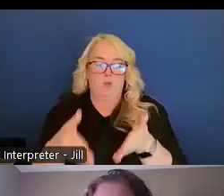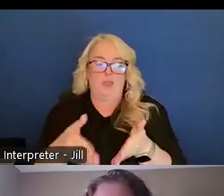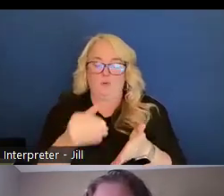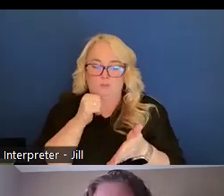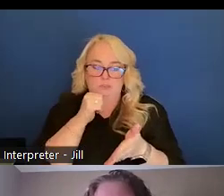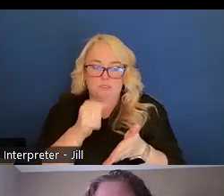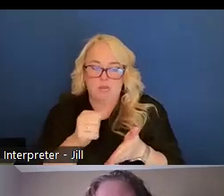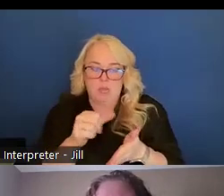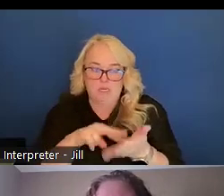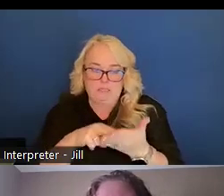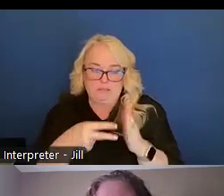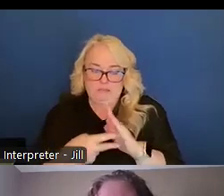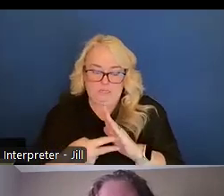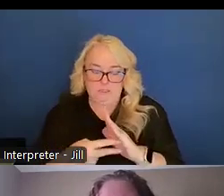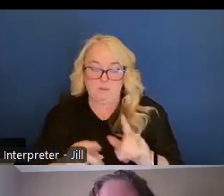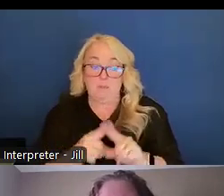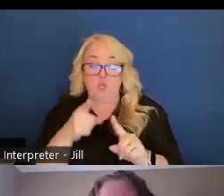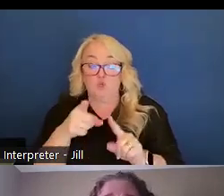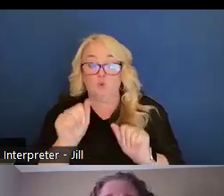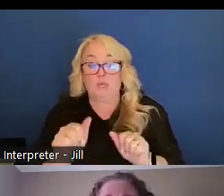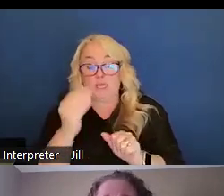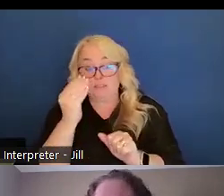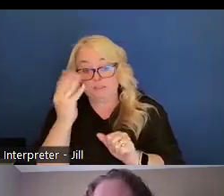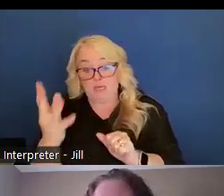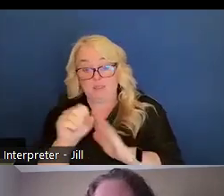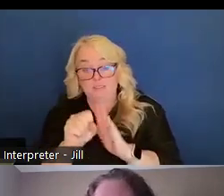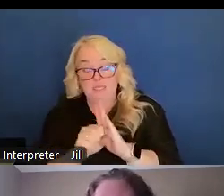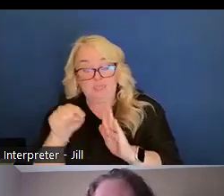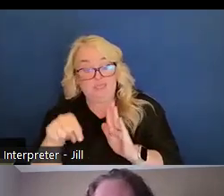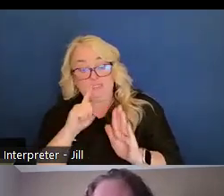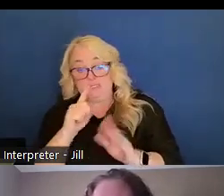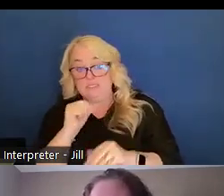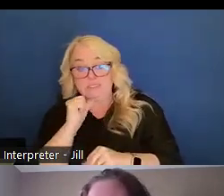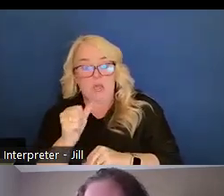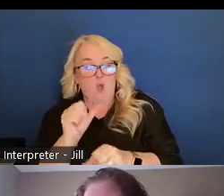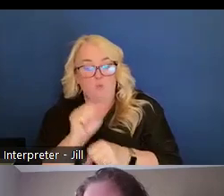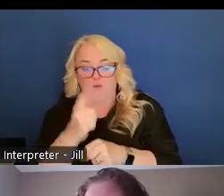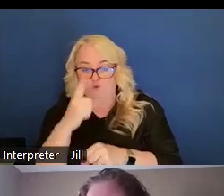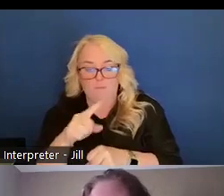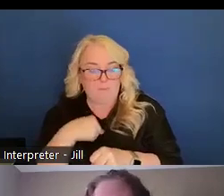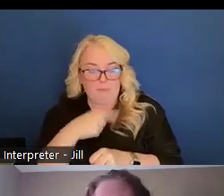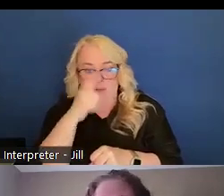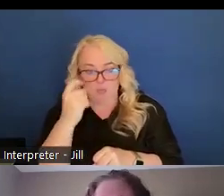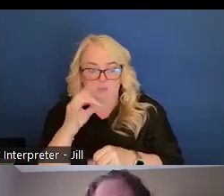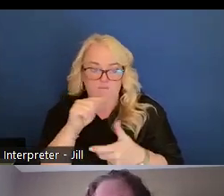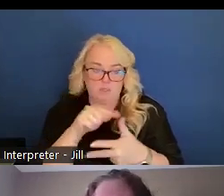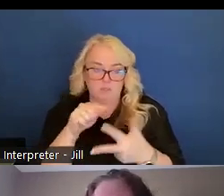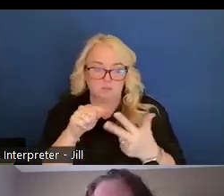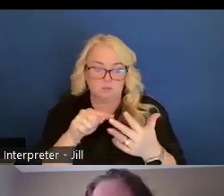one of the things you can do is tell a state, this isn't working for me because of X, Y and Z, and this is what I think should